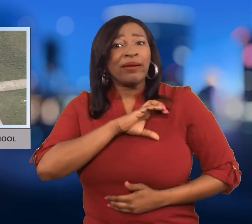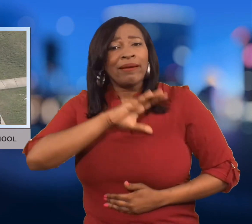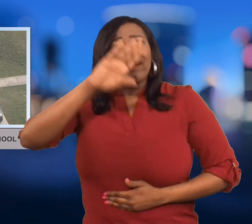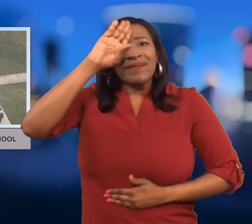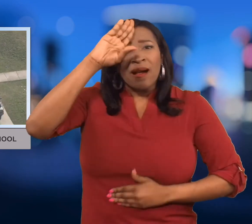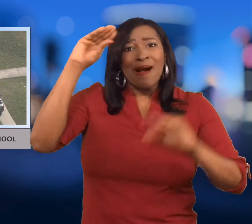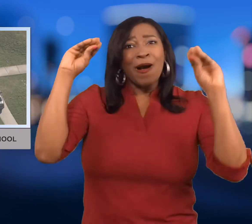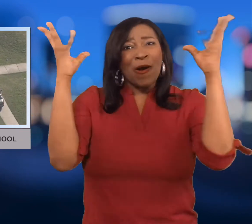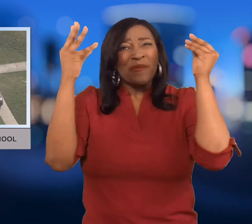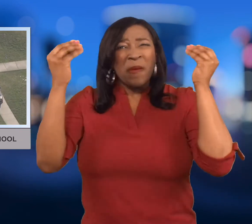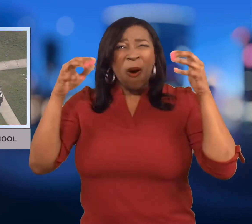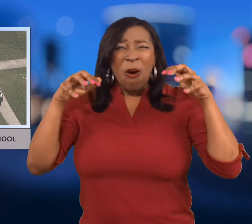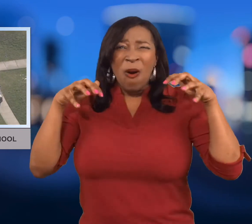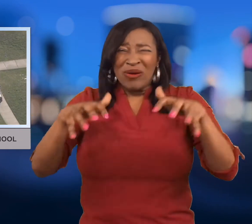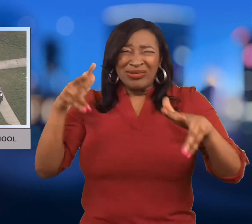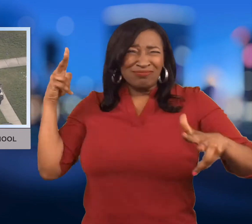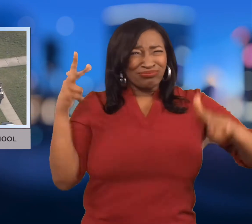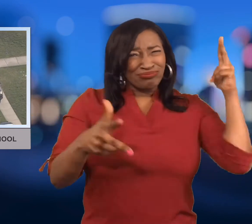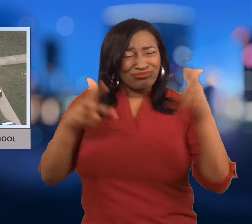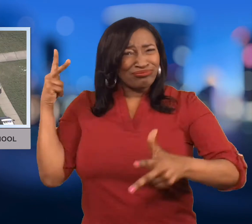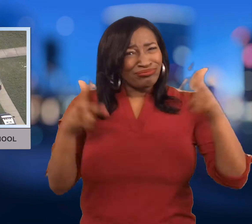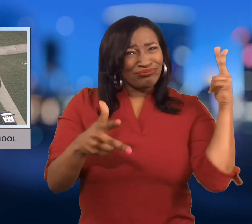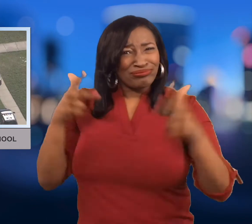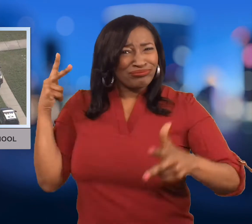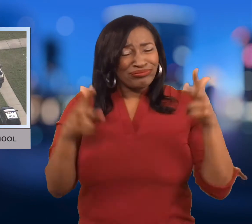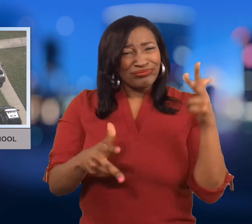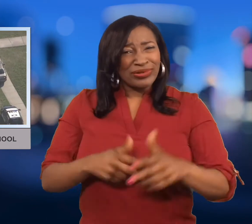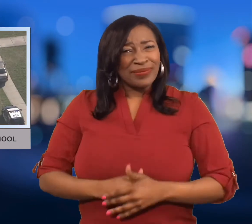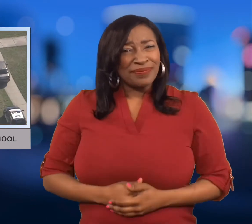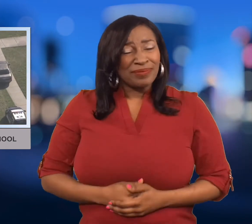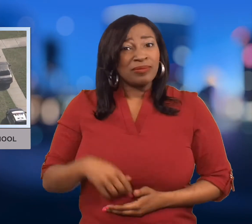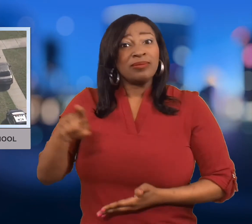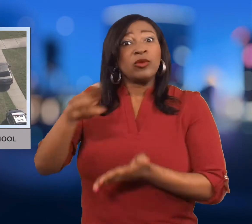Dozens of law-enforcement agencies -- police, fire, ambulances, ATF – responded.